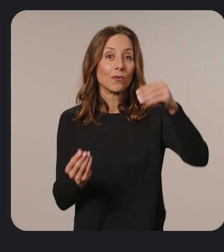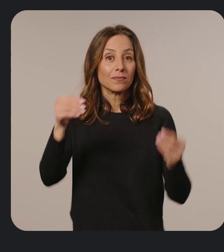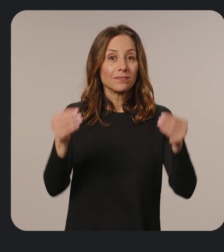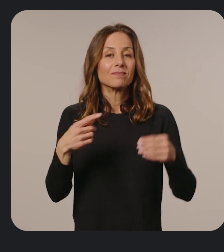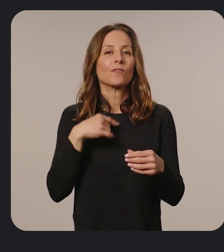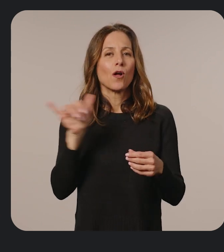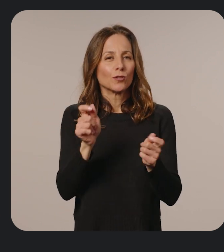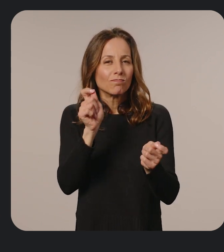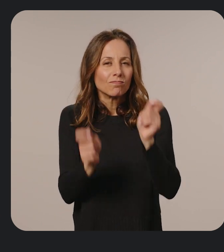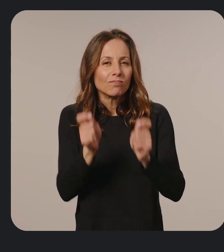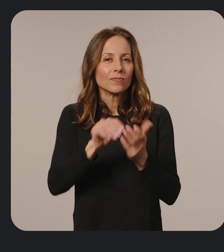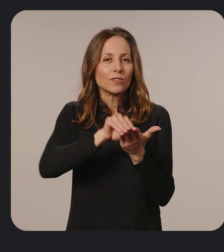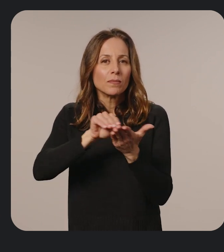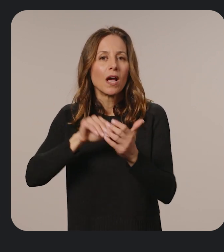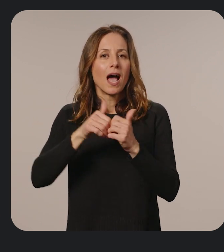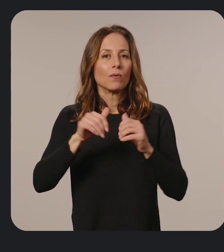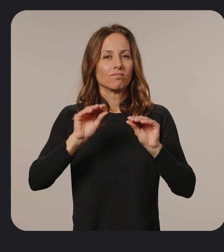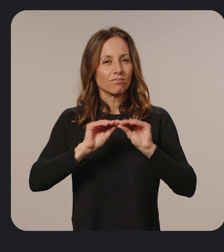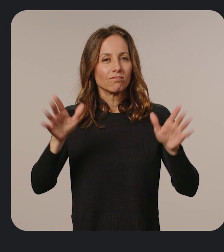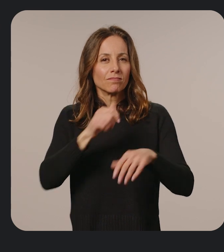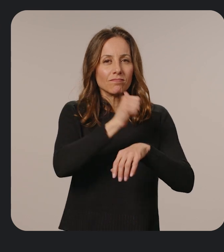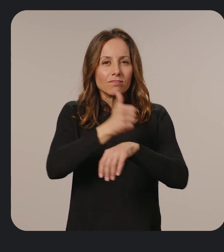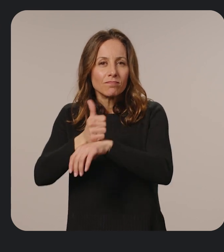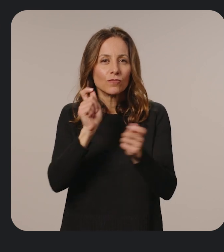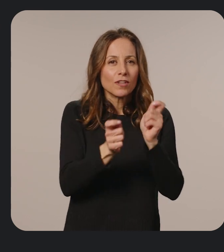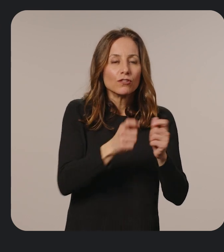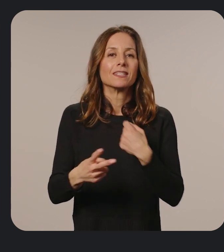we've also been refining the documentation for how to correctly handle configuration changes